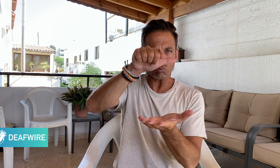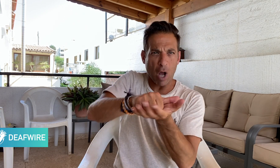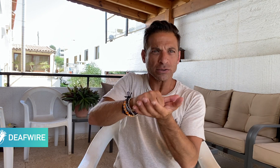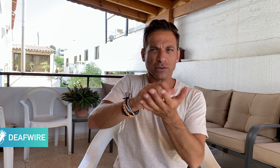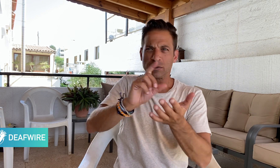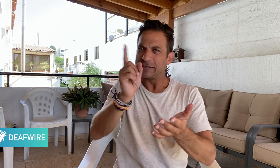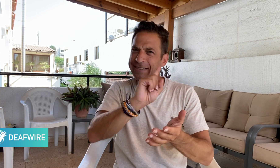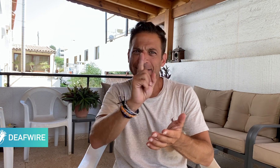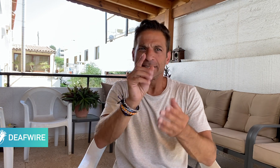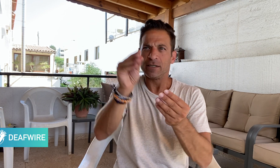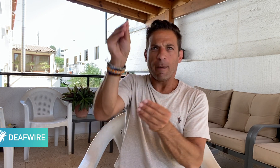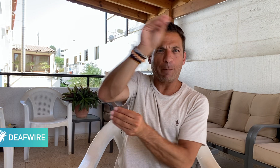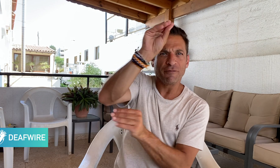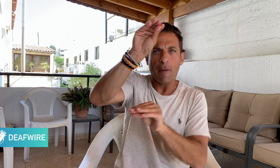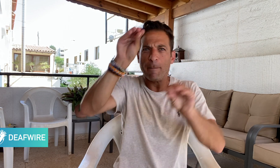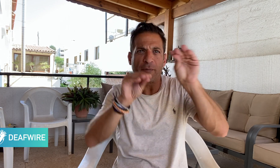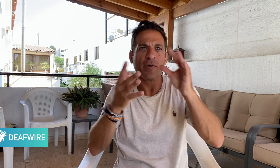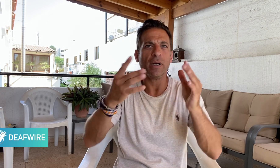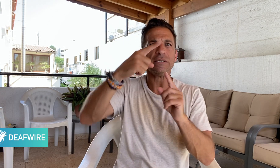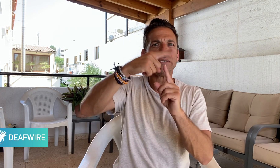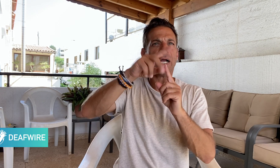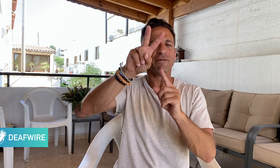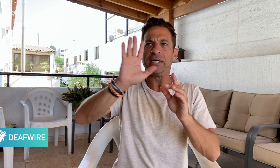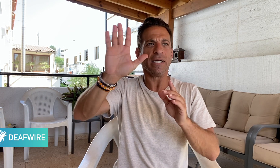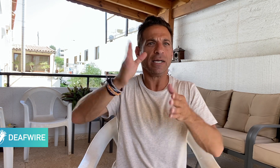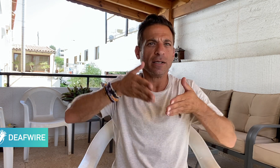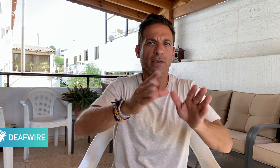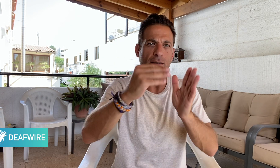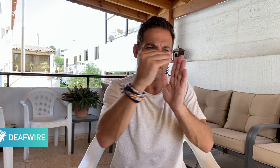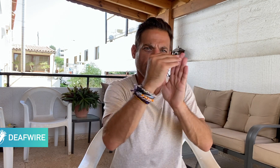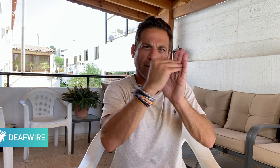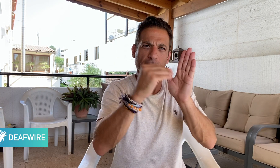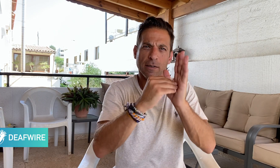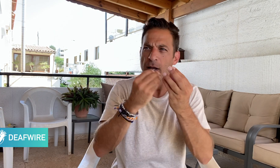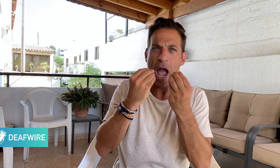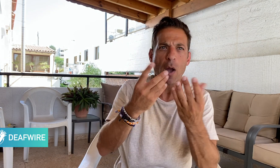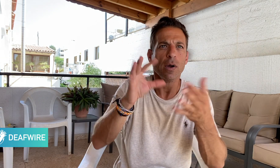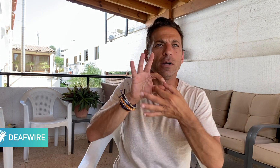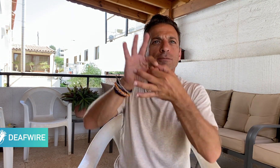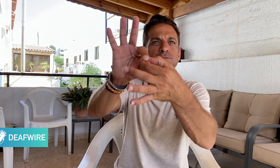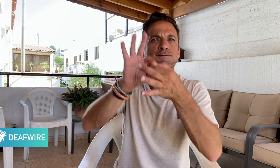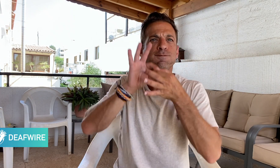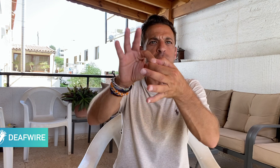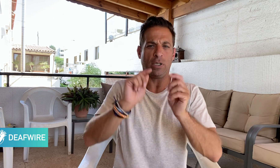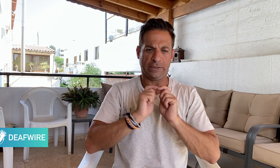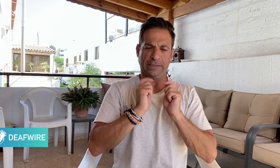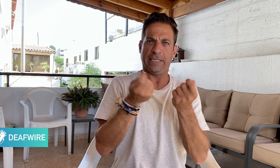preparation methods of interpreting on TV, cooperation in teams